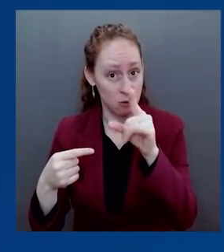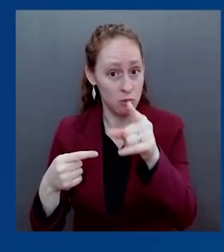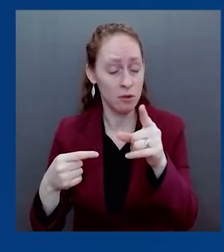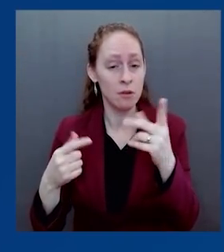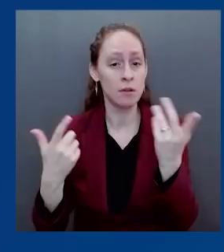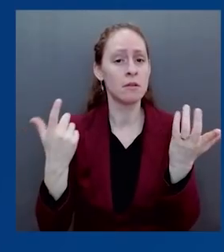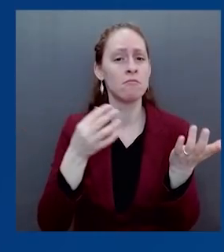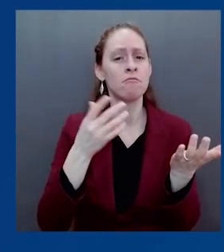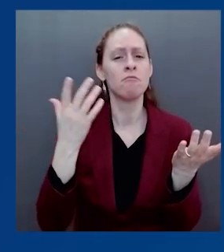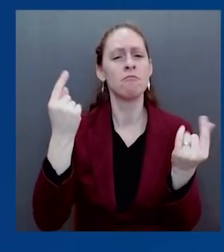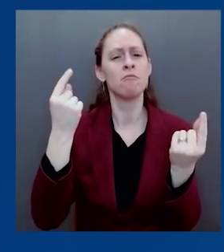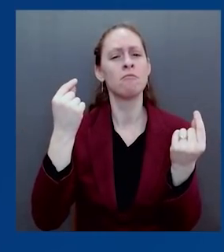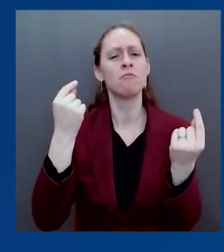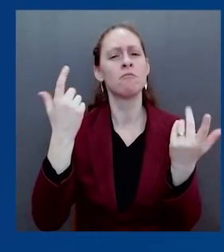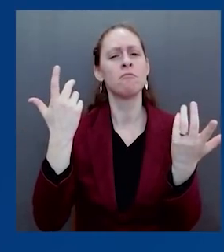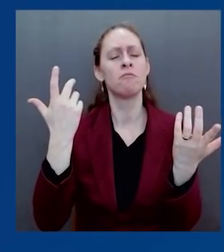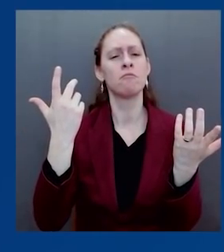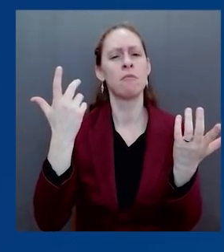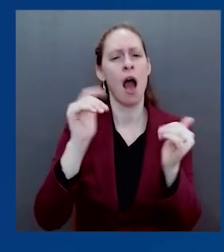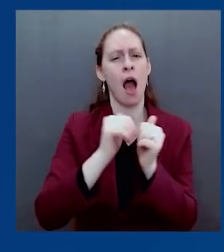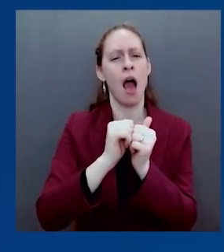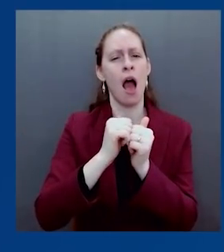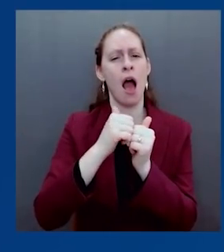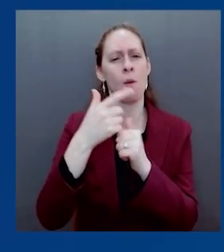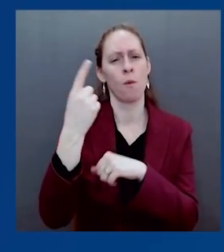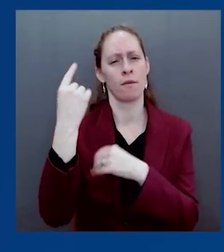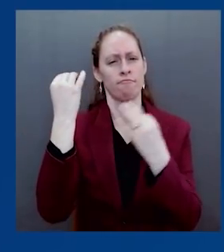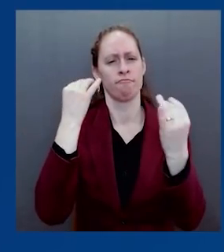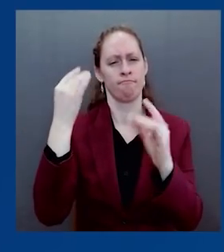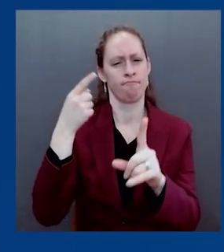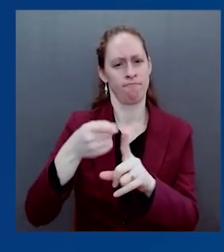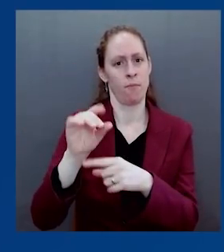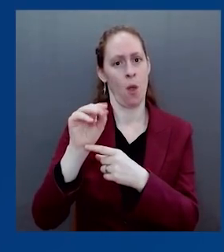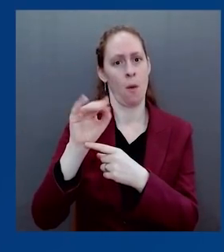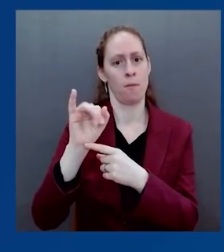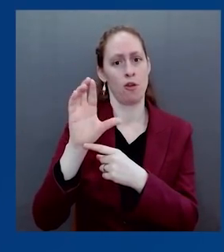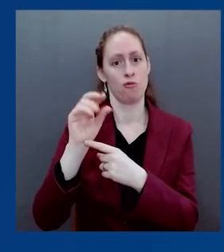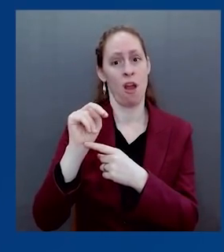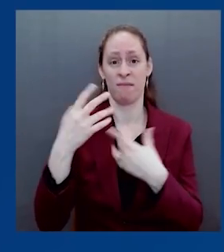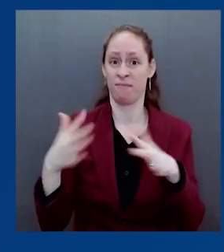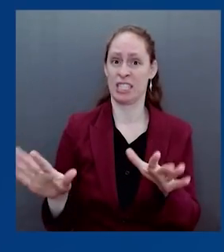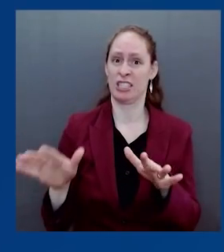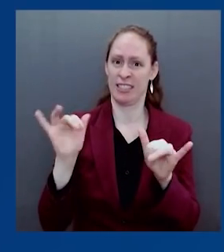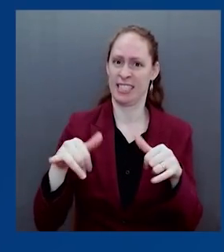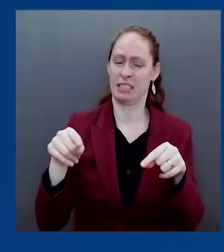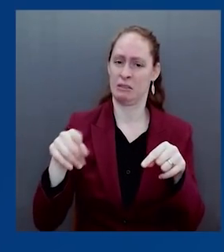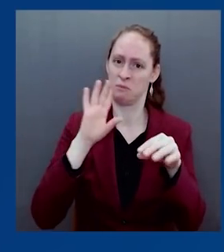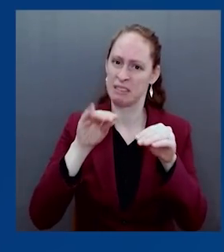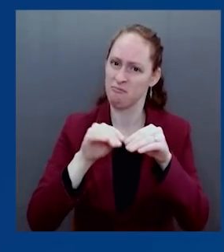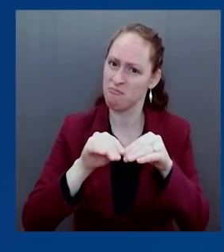Well, why don't we turn to Dr. Walensky on both. Dr. Walensky, first, when -- when American should test.